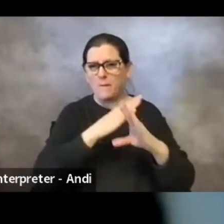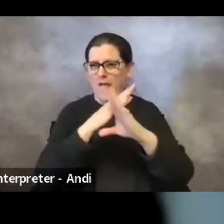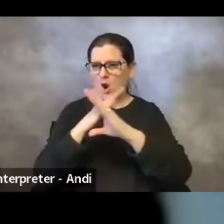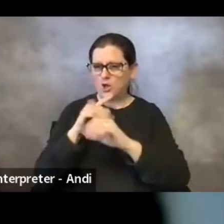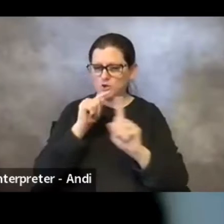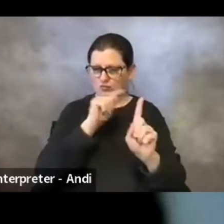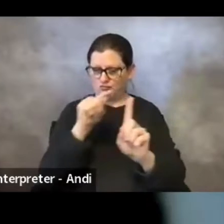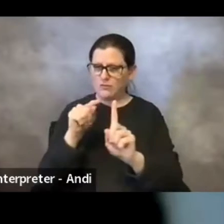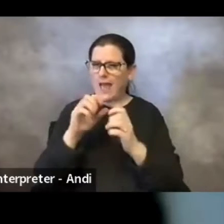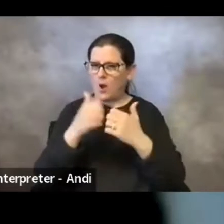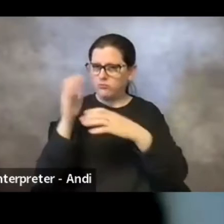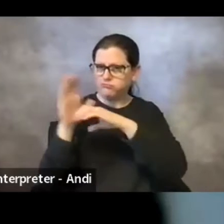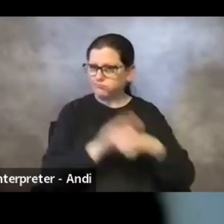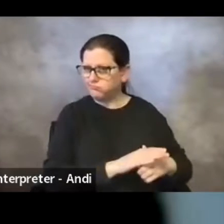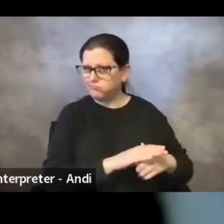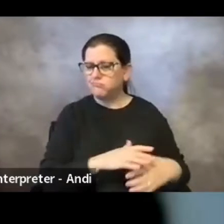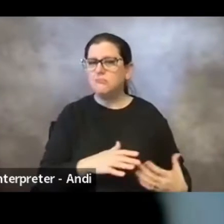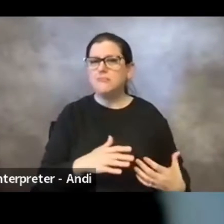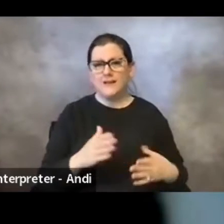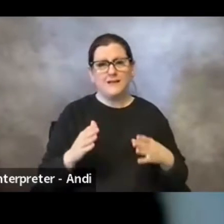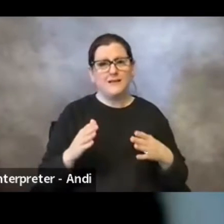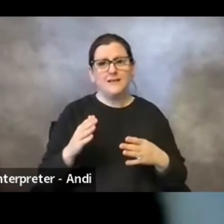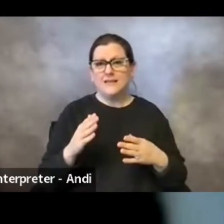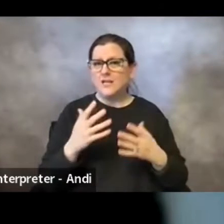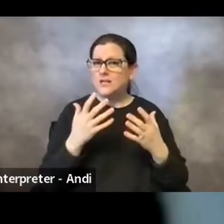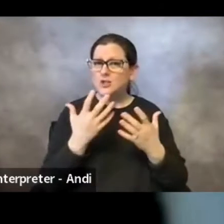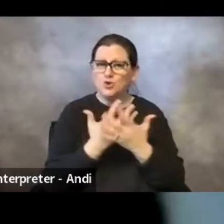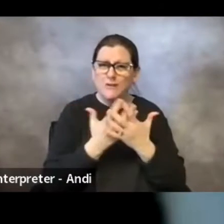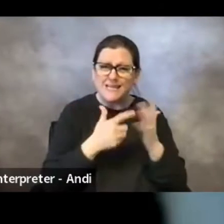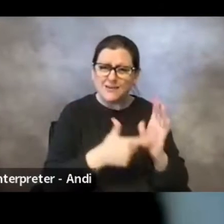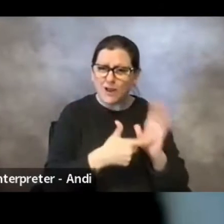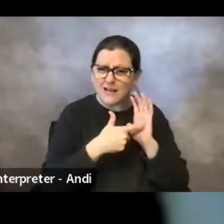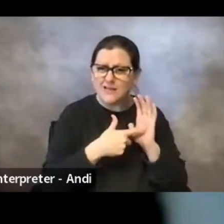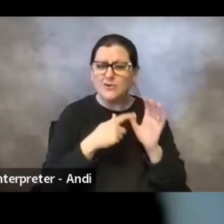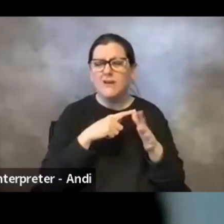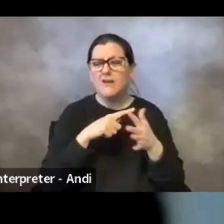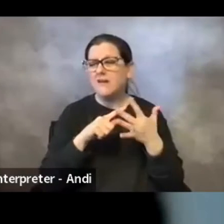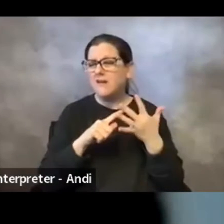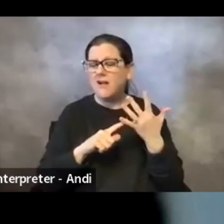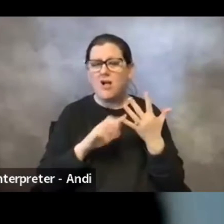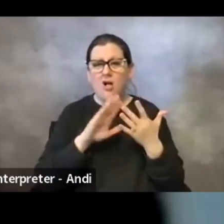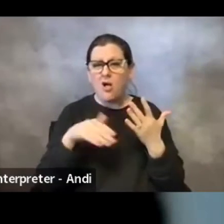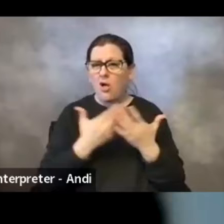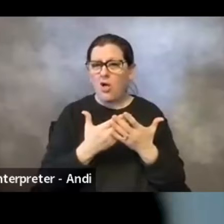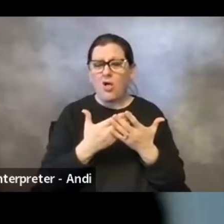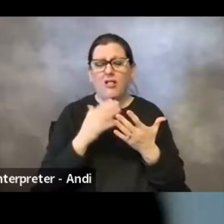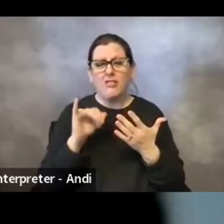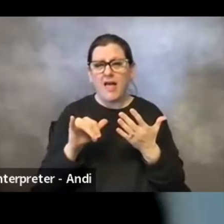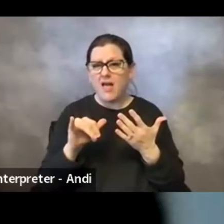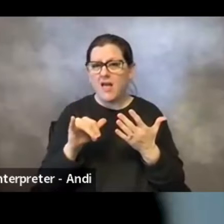barriers, even in criteria, screening criteria, and just the professionals thinking about those those variables we hear a